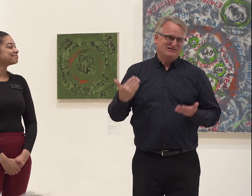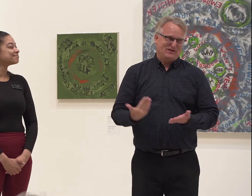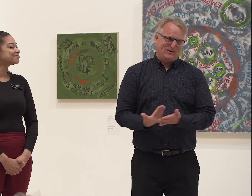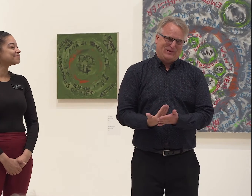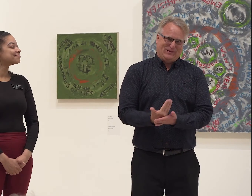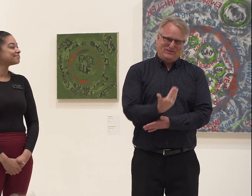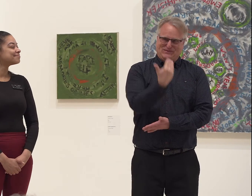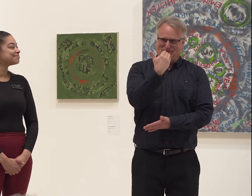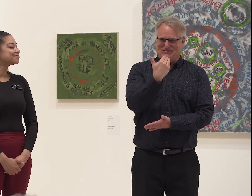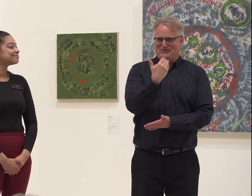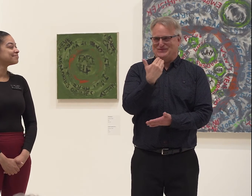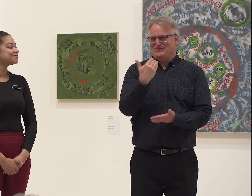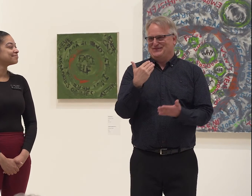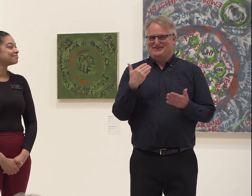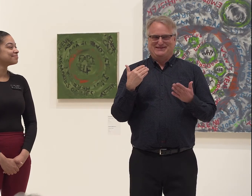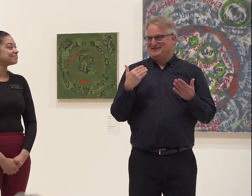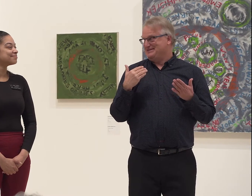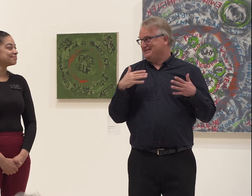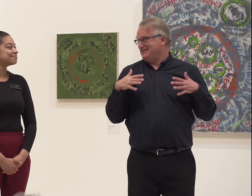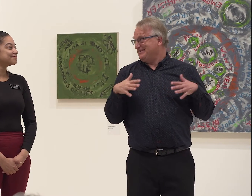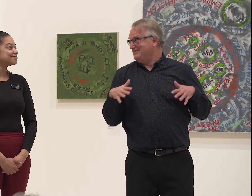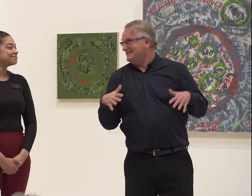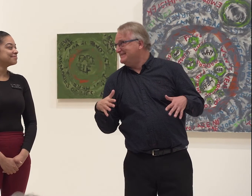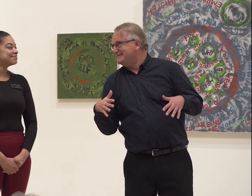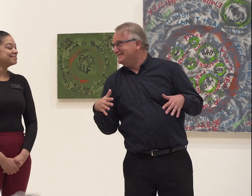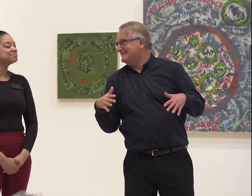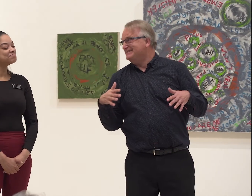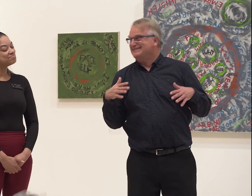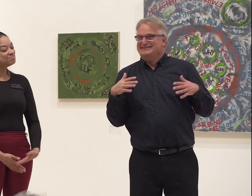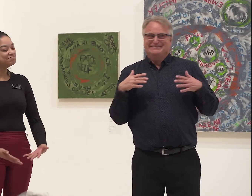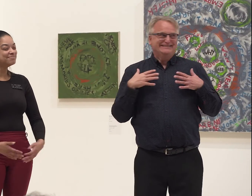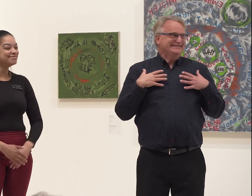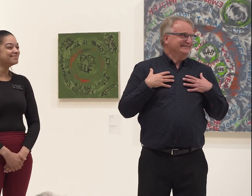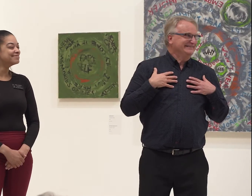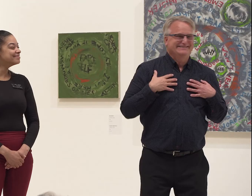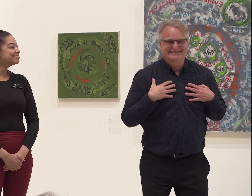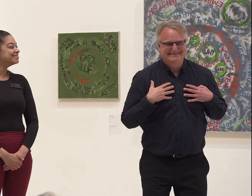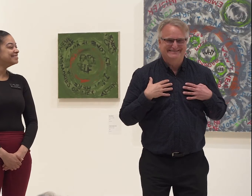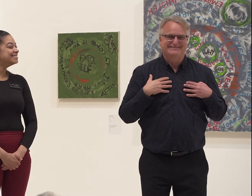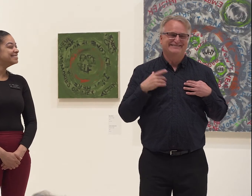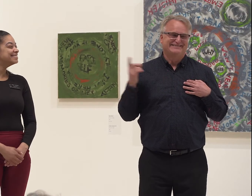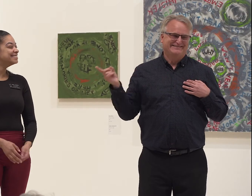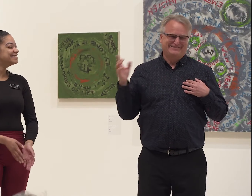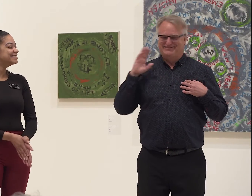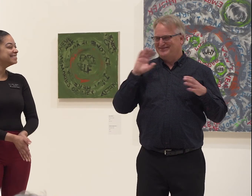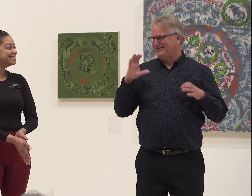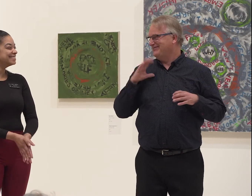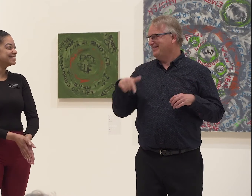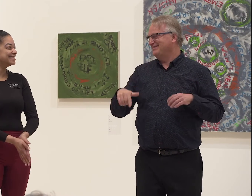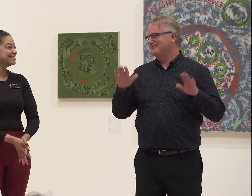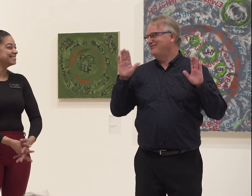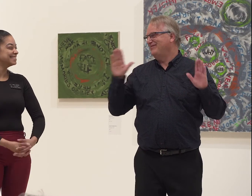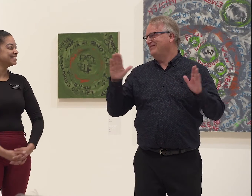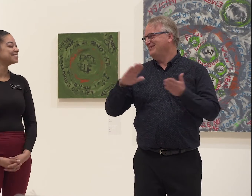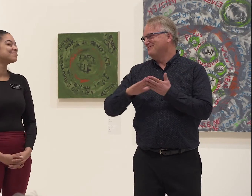My point being is she's a new staff member. I'm very excited that she's here. You might be a little bit nervous, right? I don't know. But you're going to do a wonderful job.